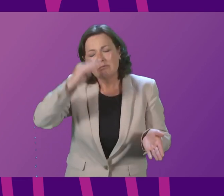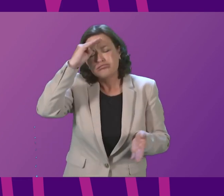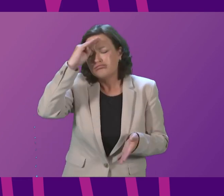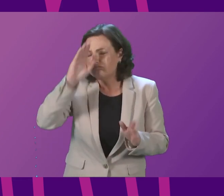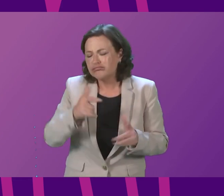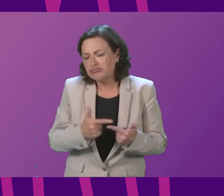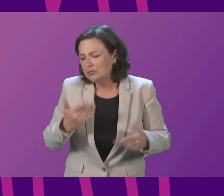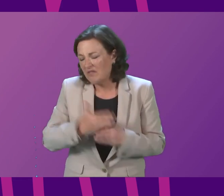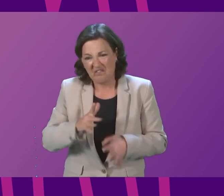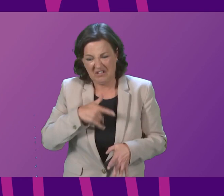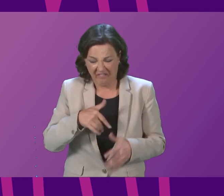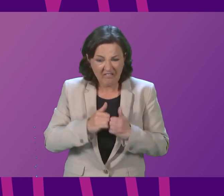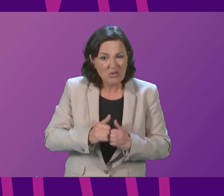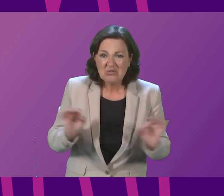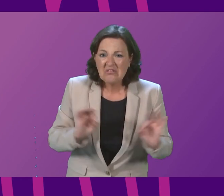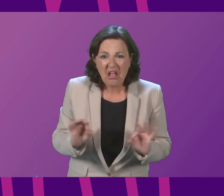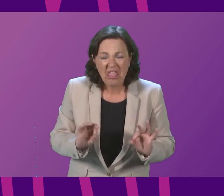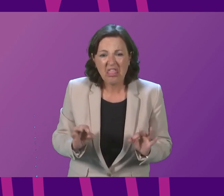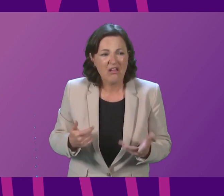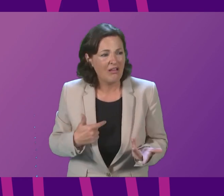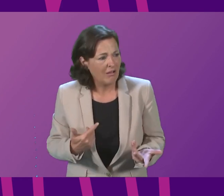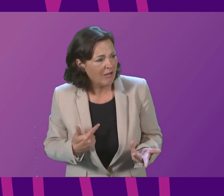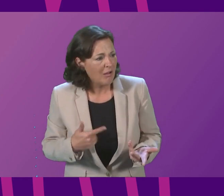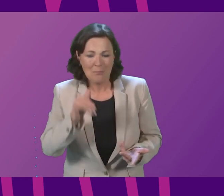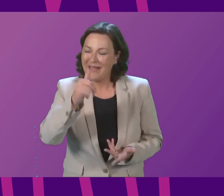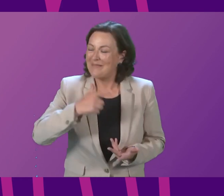They refer to constant cancellation of their rest days and annual leave.